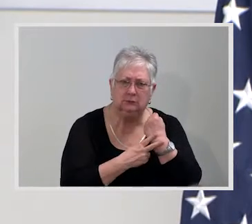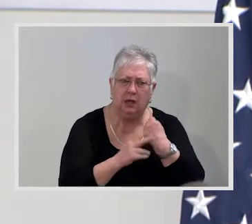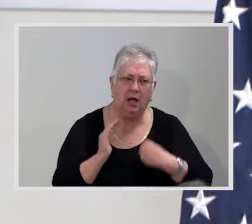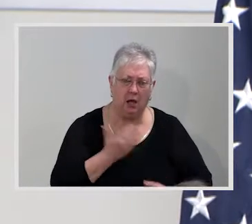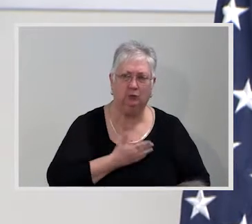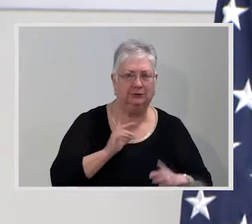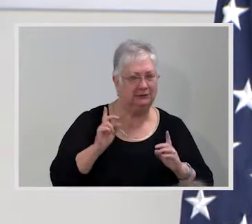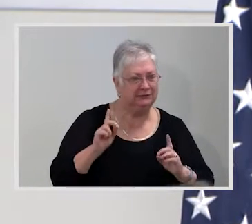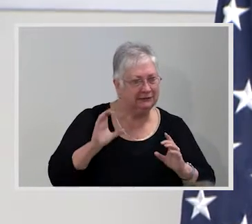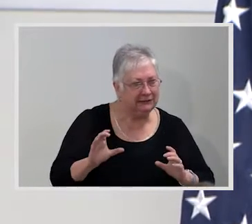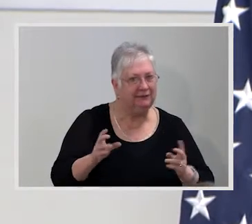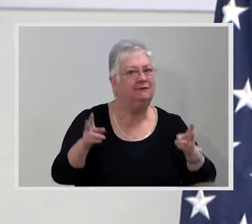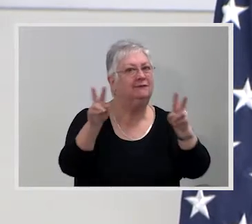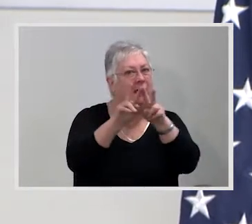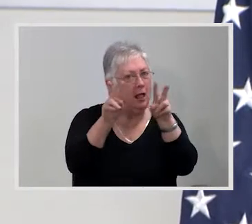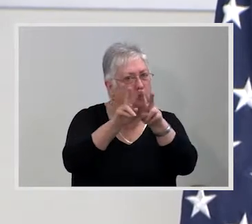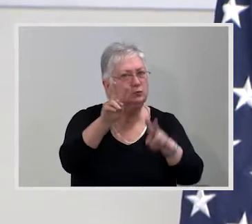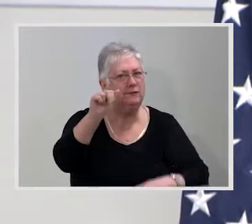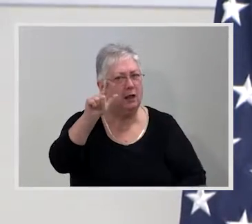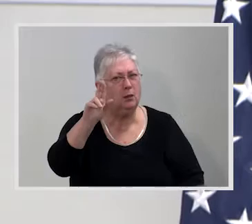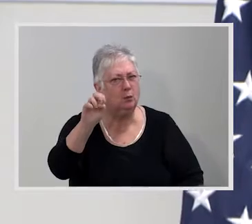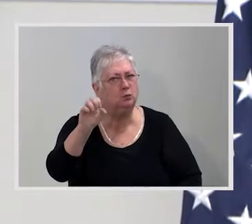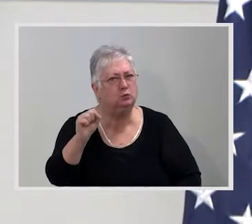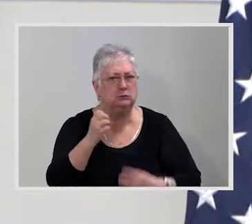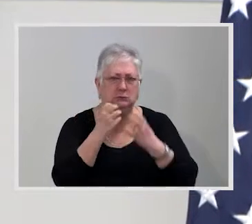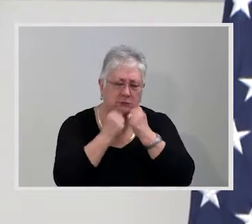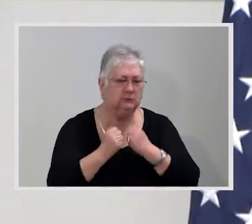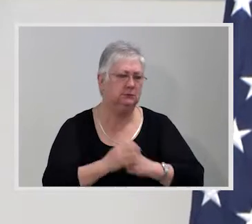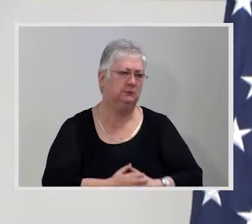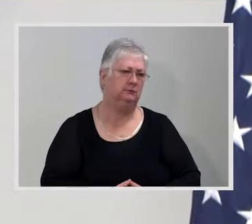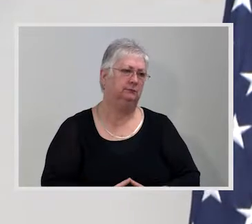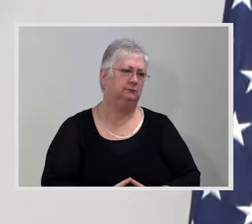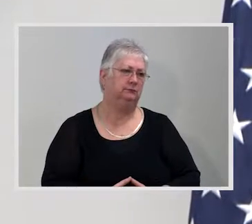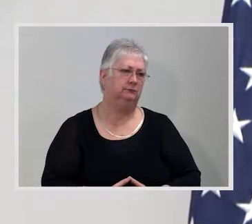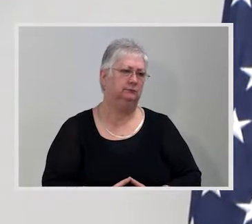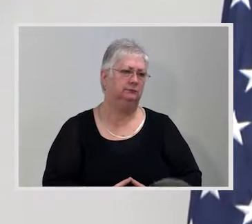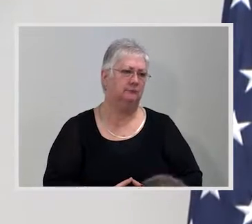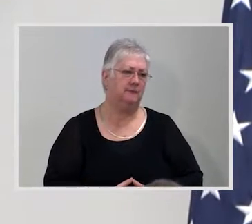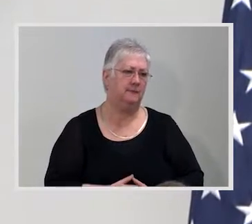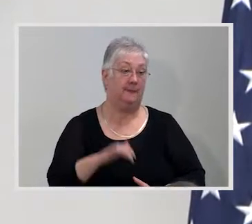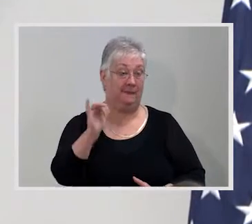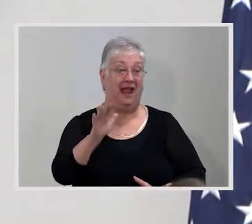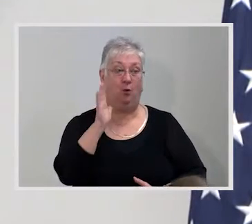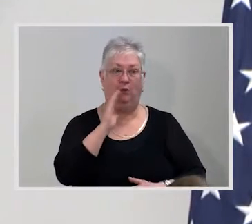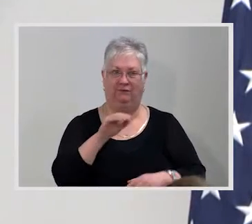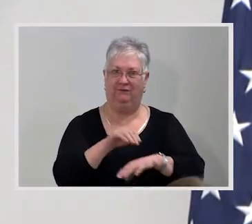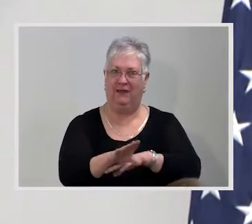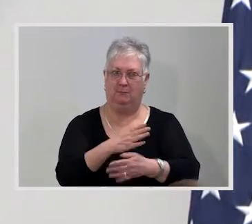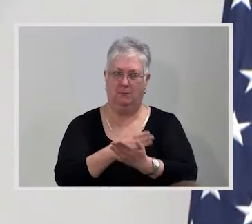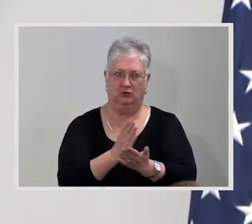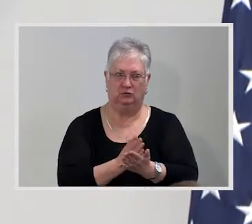INFORM THE BUDGET THAT I WILL PRESENT AND HOW WE LEAD THIS GOVERNMENT. THE JOB THAT WE HAVE TO DO ISN'T